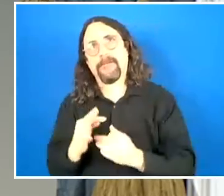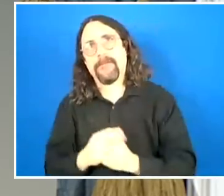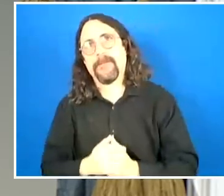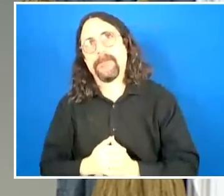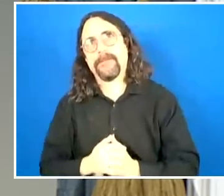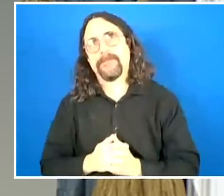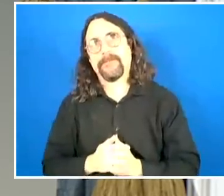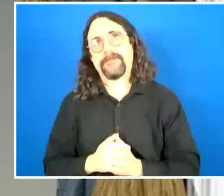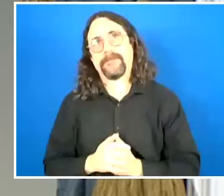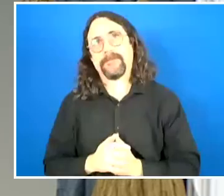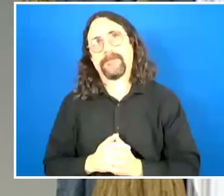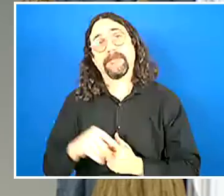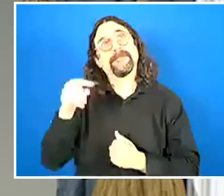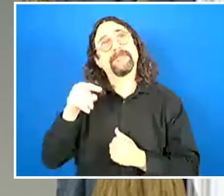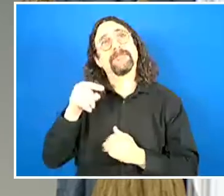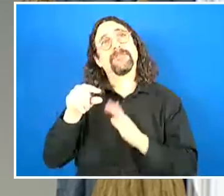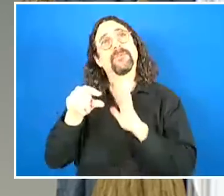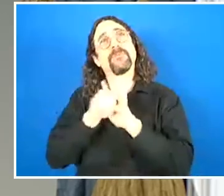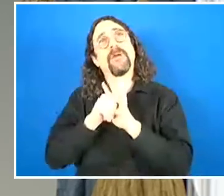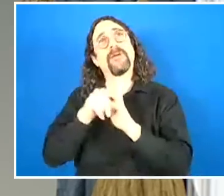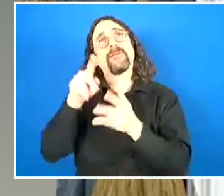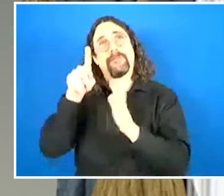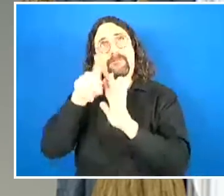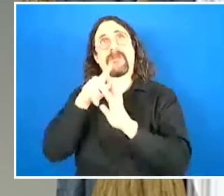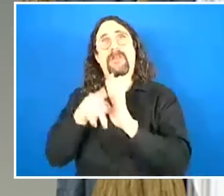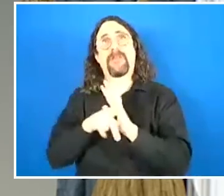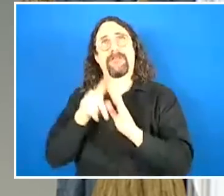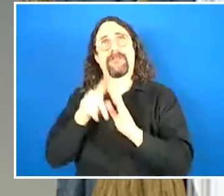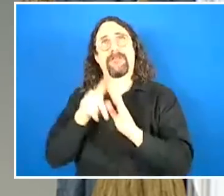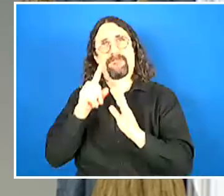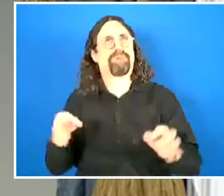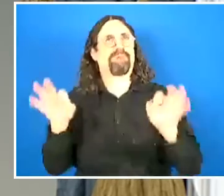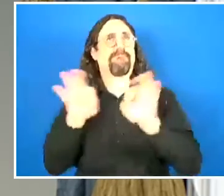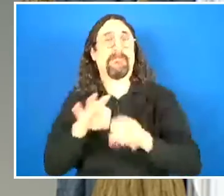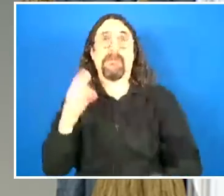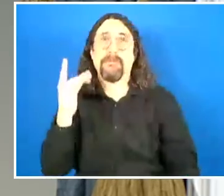ESPECIALLY OUR SENIORS WHO ARE ABOUT TO GRADUATE AND I WANT TO THANK YOU FOR THE